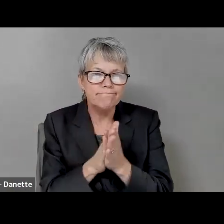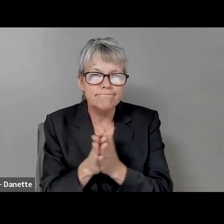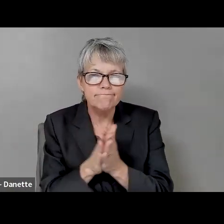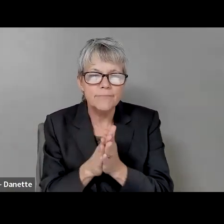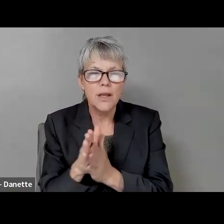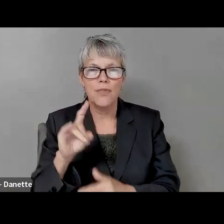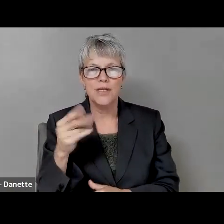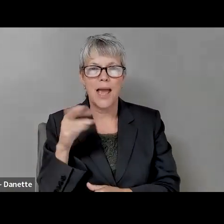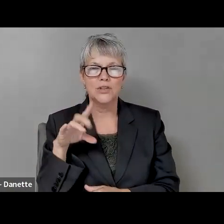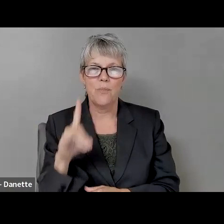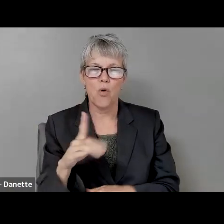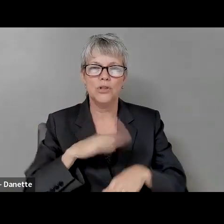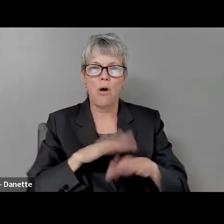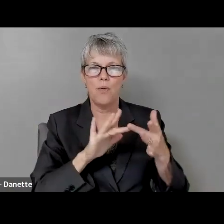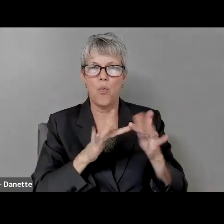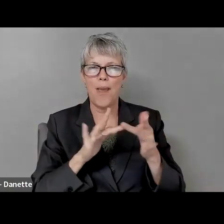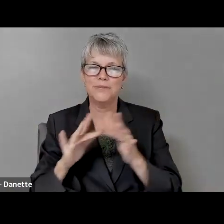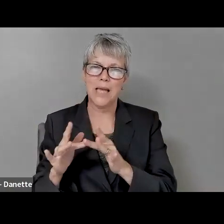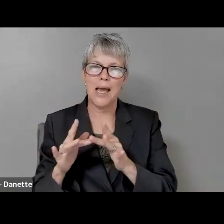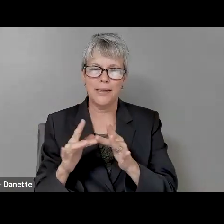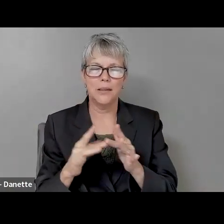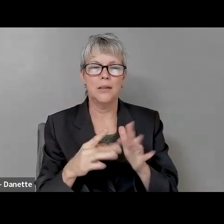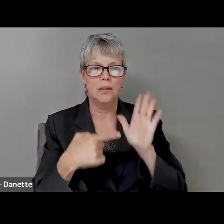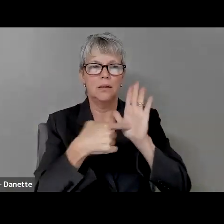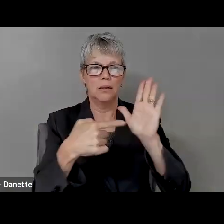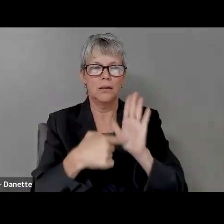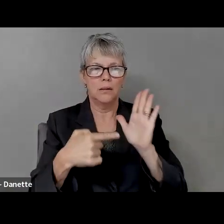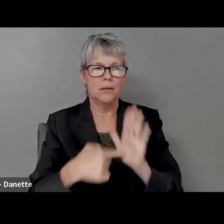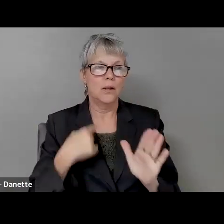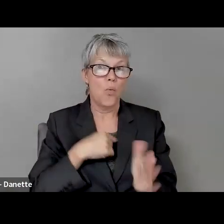Kelly Crosbie (she/her): but also sharing them with you. We're learning a lot of things about people who are calling ninety, eight.